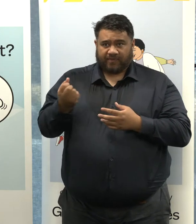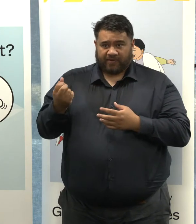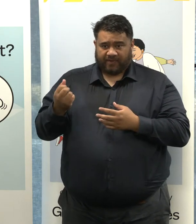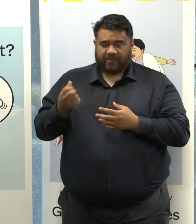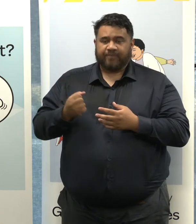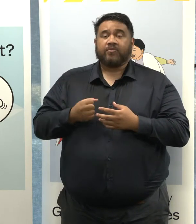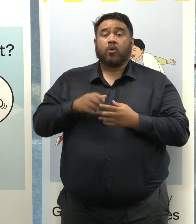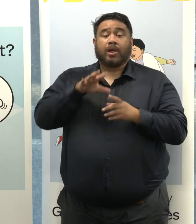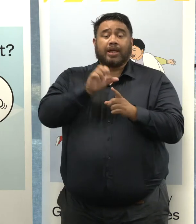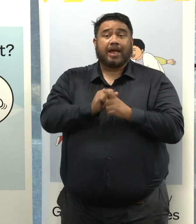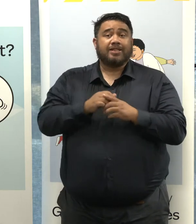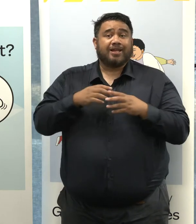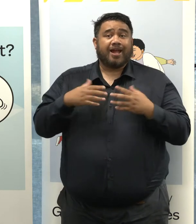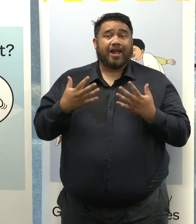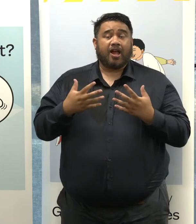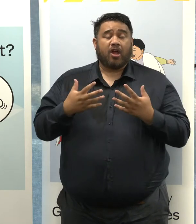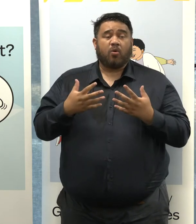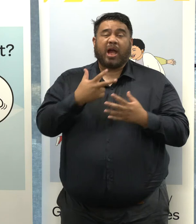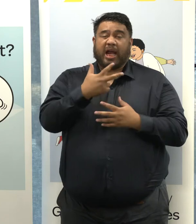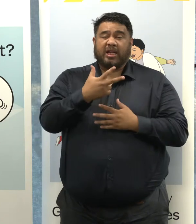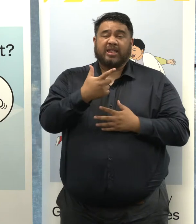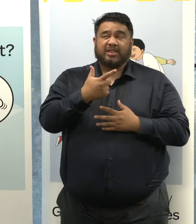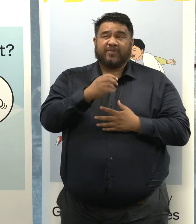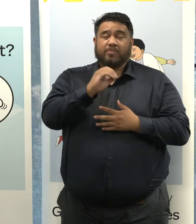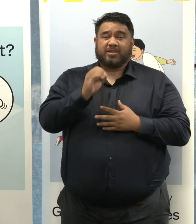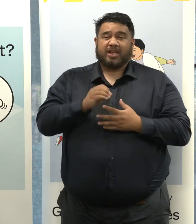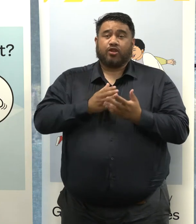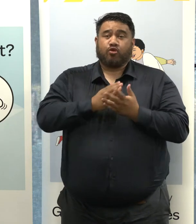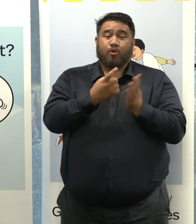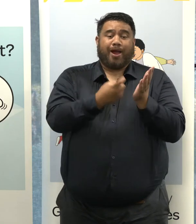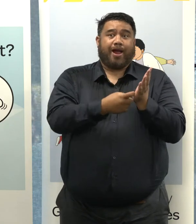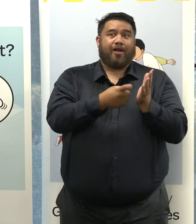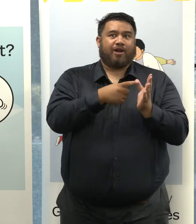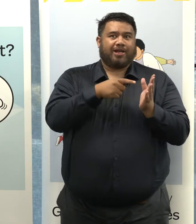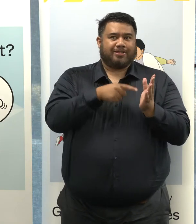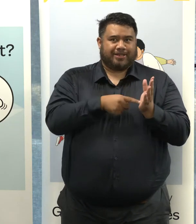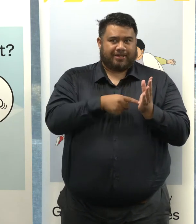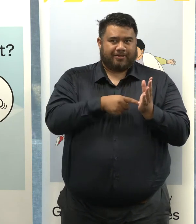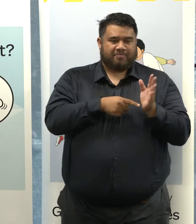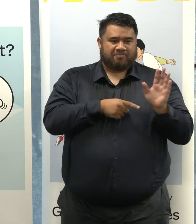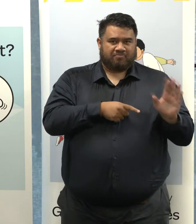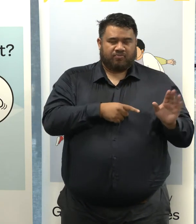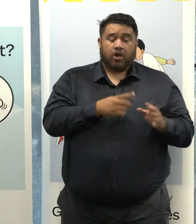Since 23 February, roughly the last couple of weeks, about 87% of our reported cases have been